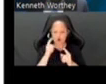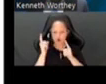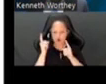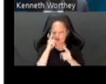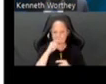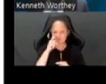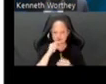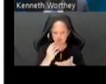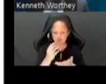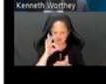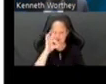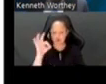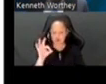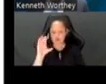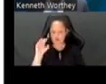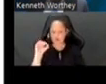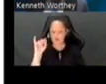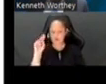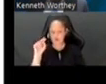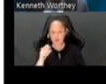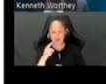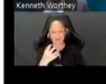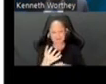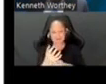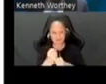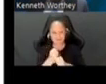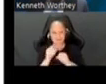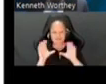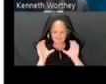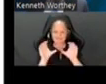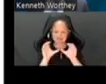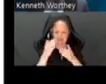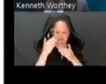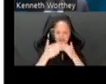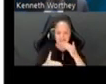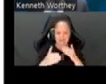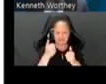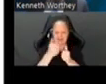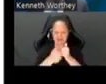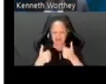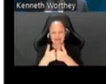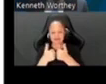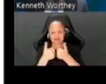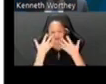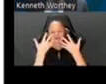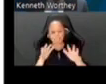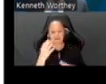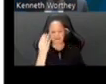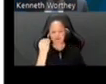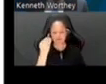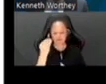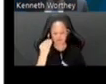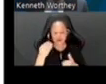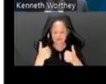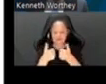for each round, they get a certificate of completion for the game. When they complete all 14, they get a master certificate.